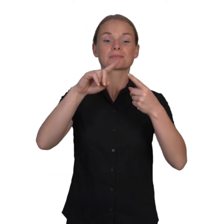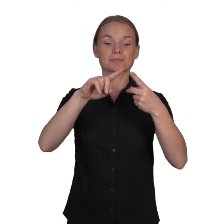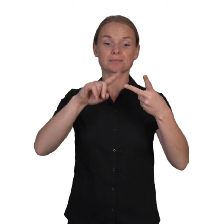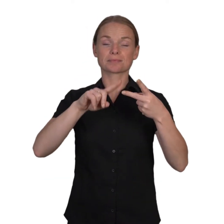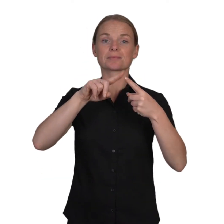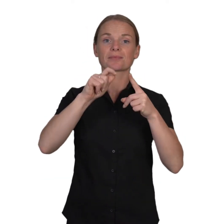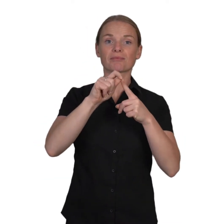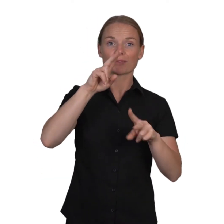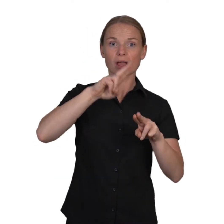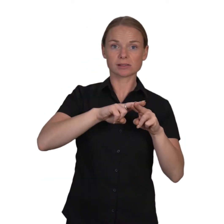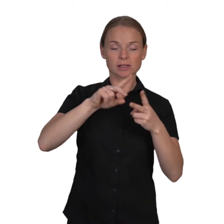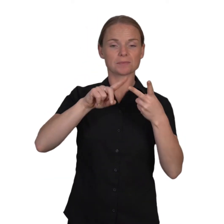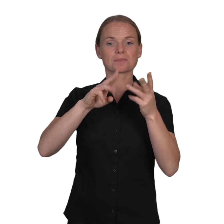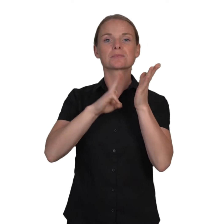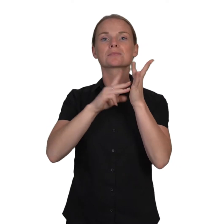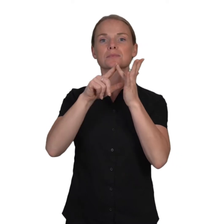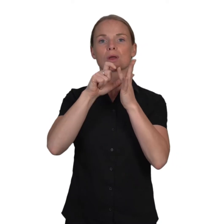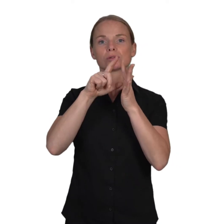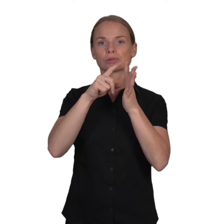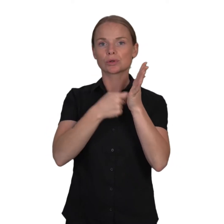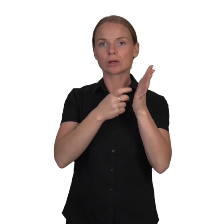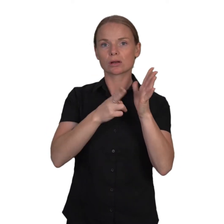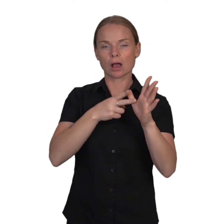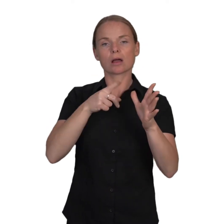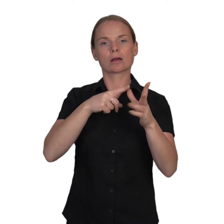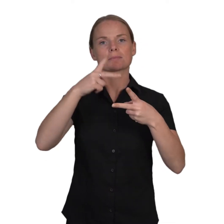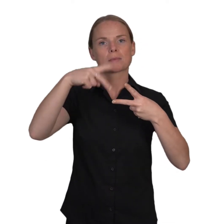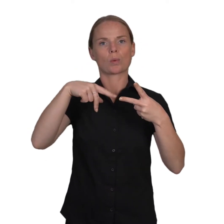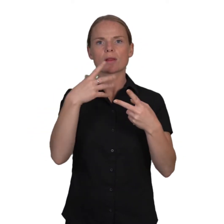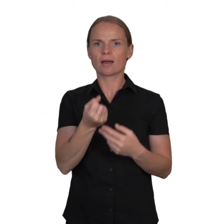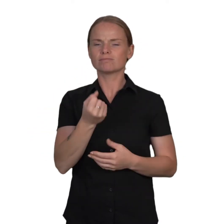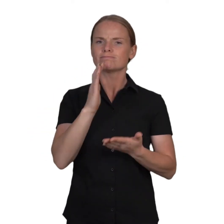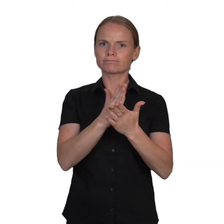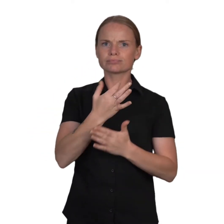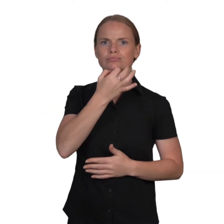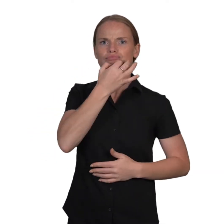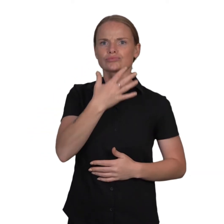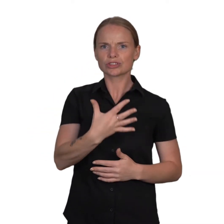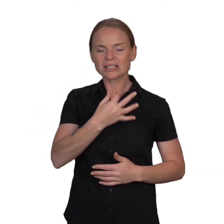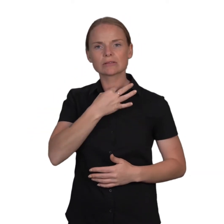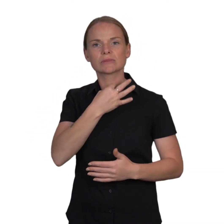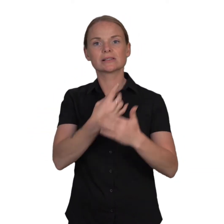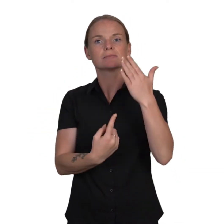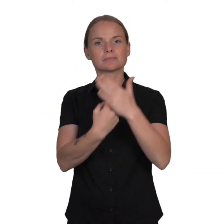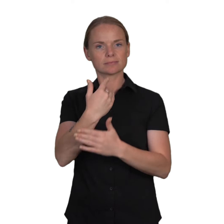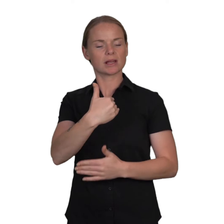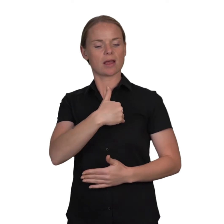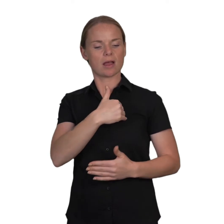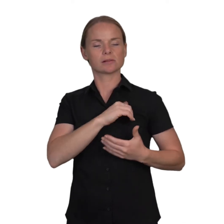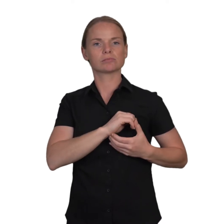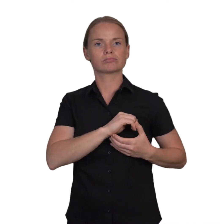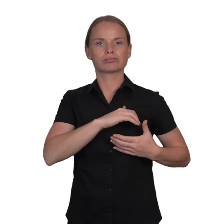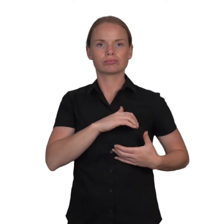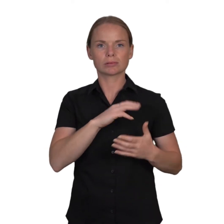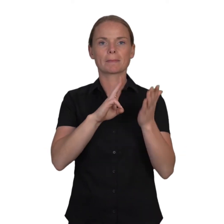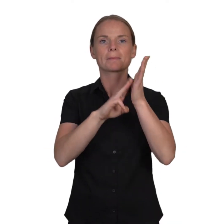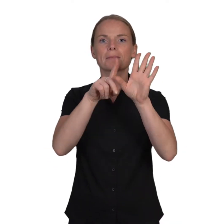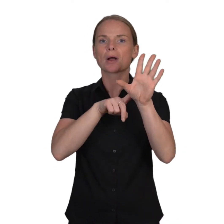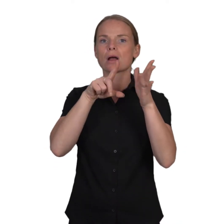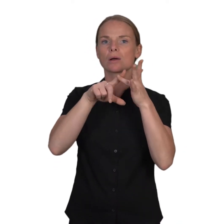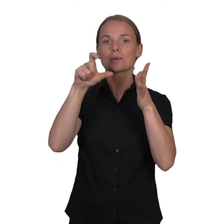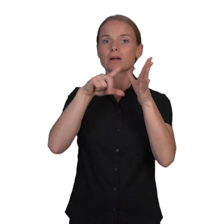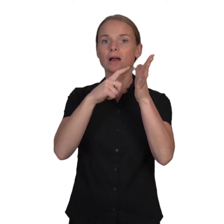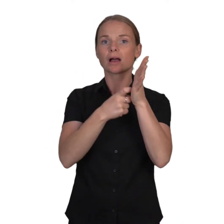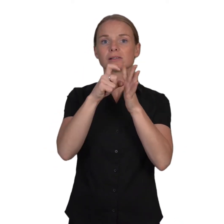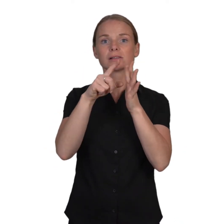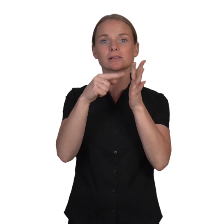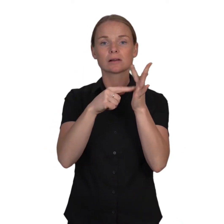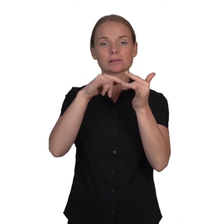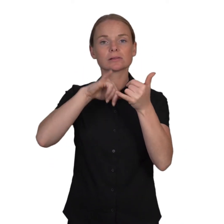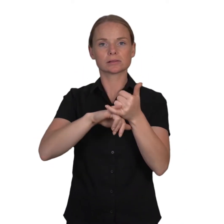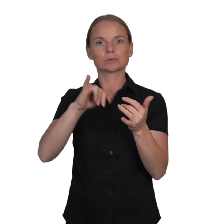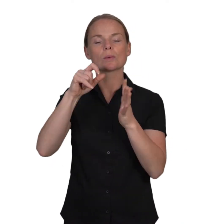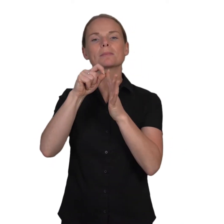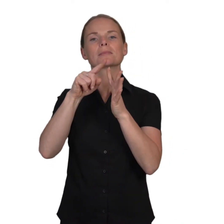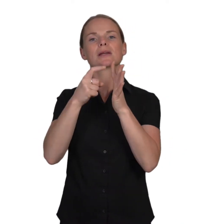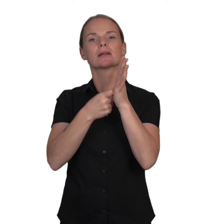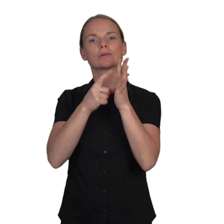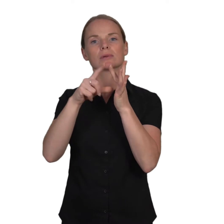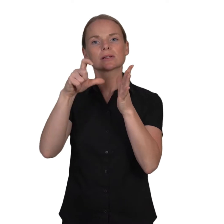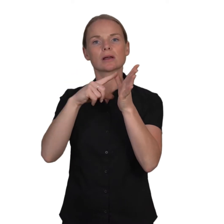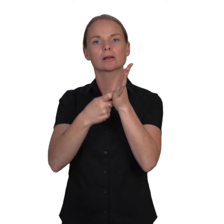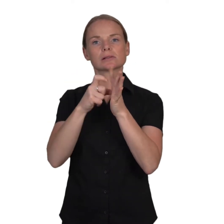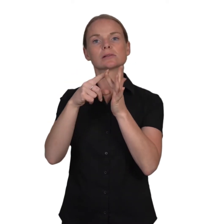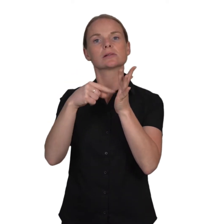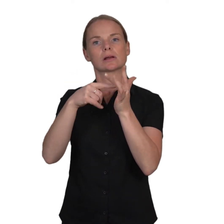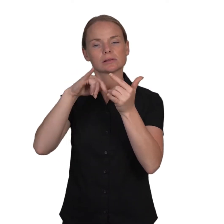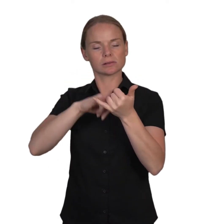Spikevax (Moderna) and Pfizer COVID-19 vaccines both have a very rare risk of heart inflammation (myocarditis or pericarditis).